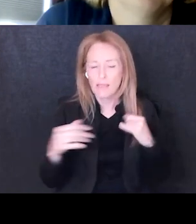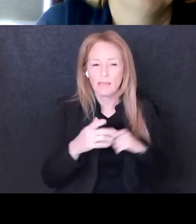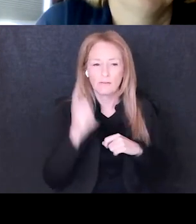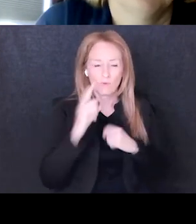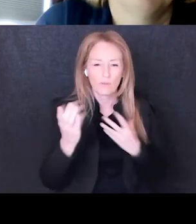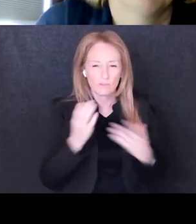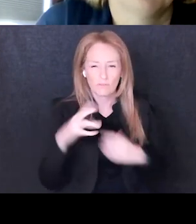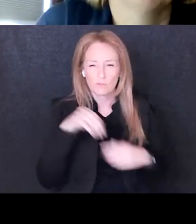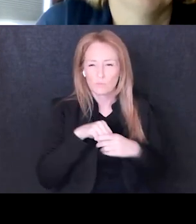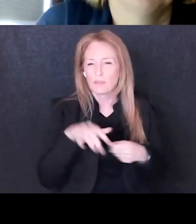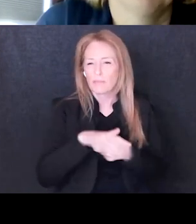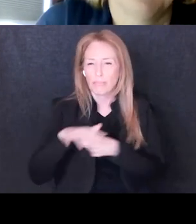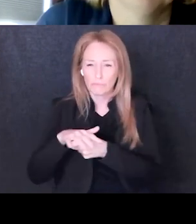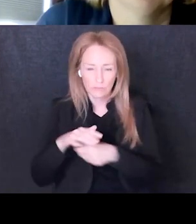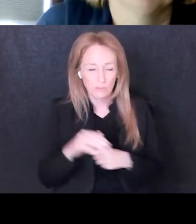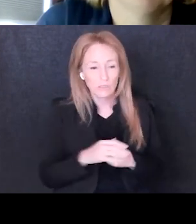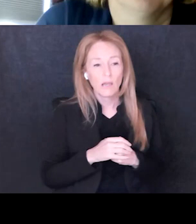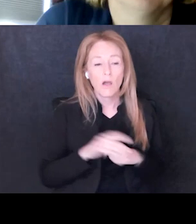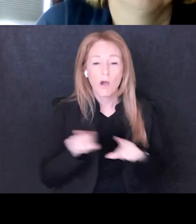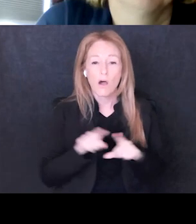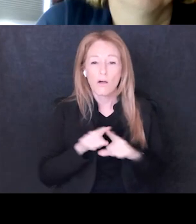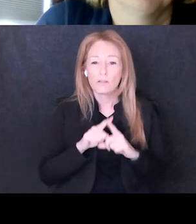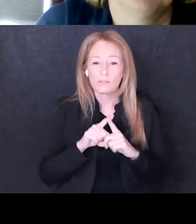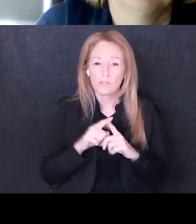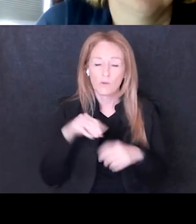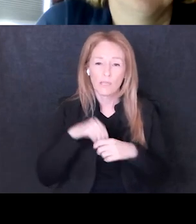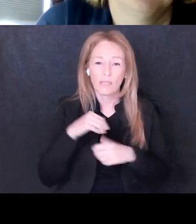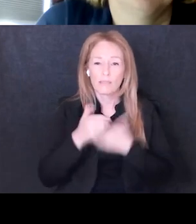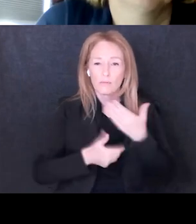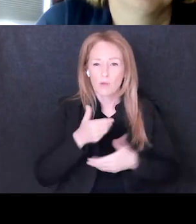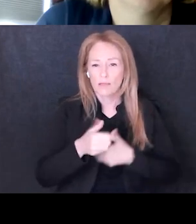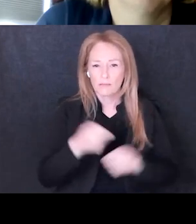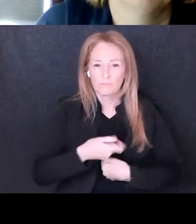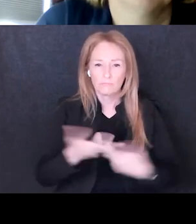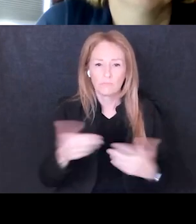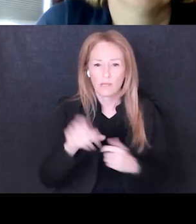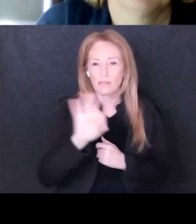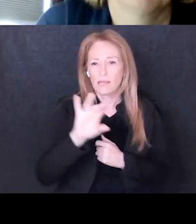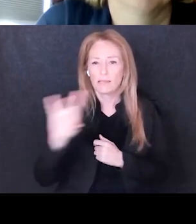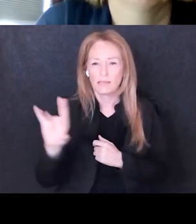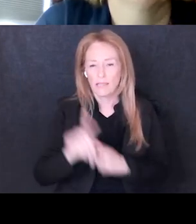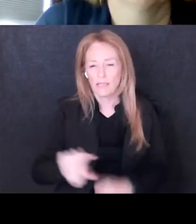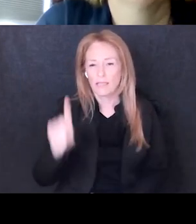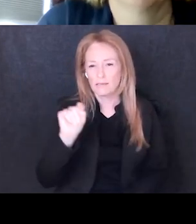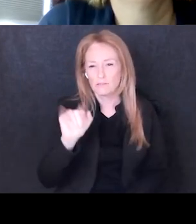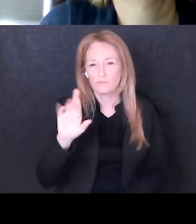WE ARE ALL IN THE PROCESS OF ROLLING OUT A 988 TRIAGE MATRIX TO